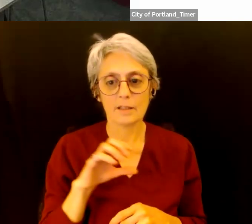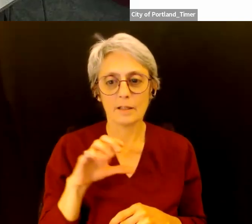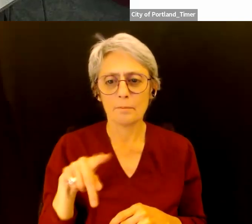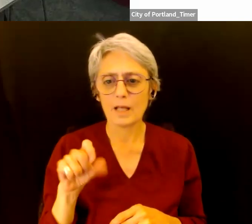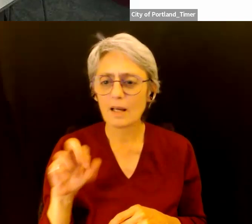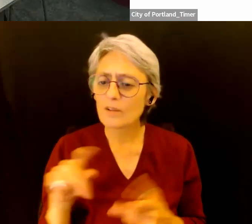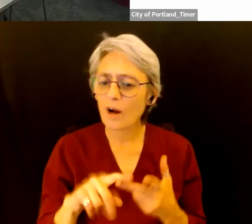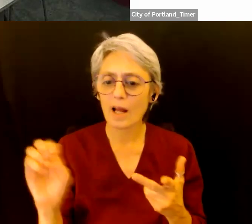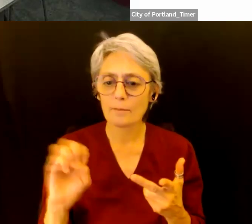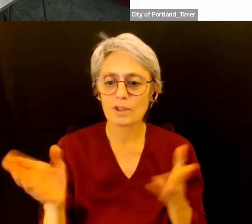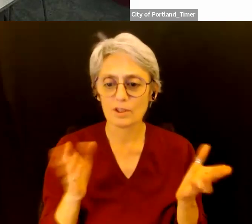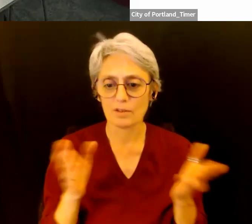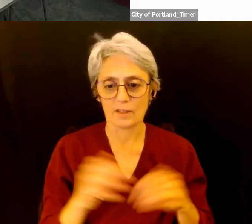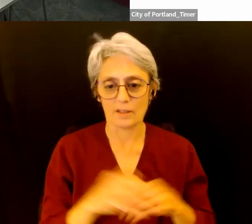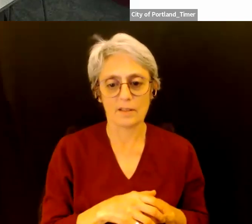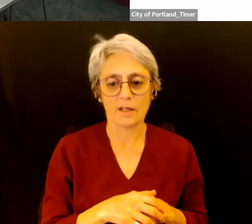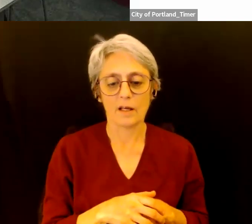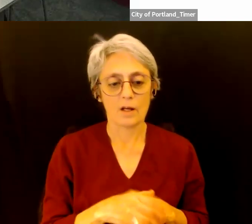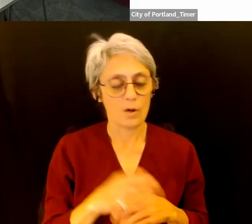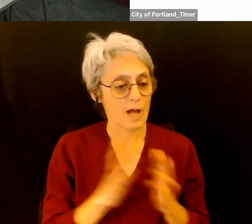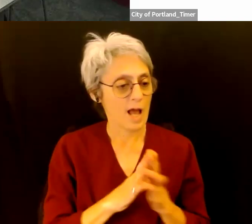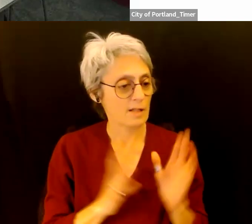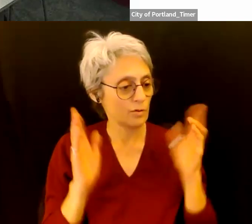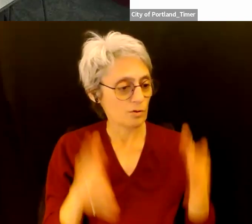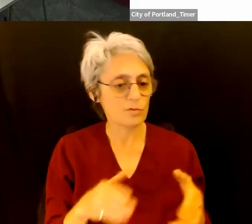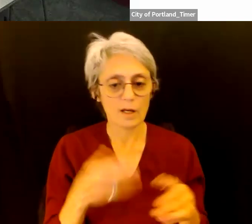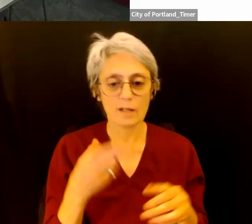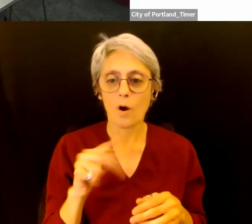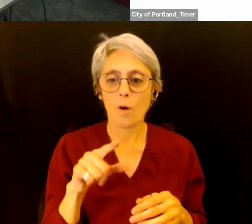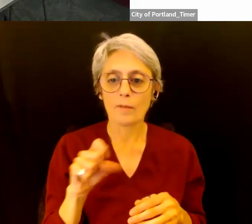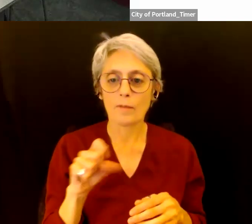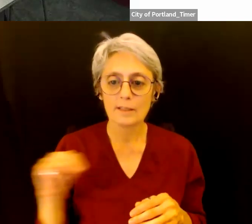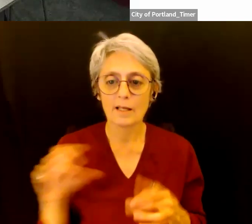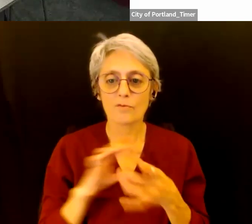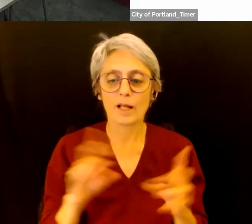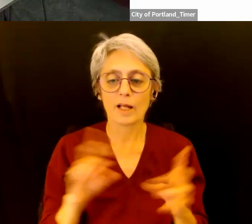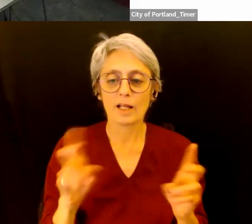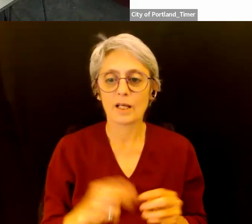We ask you to address homelessness and related issues in a humane and cost-effective nature.